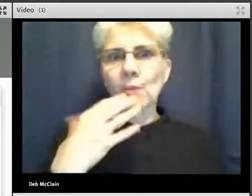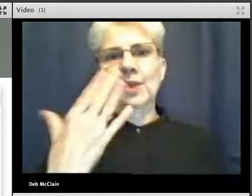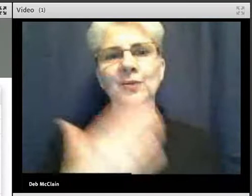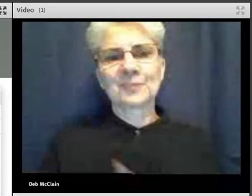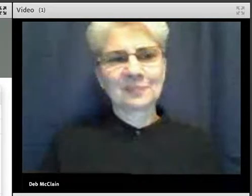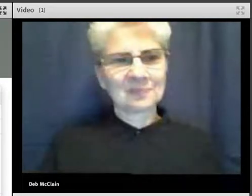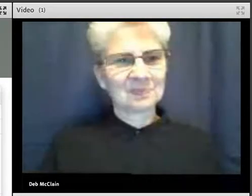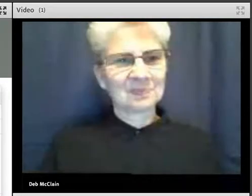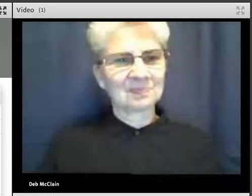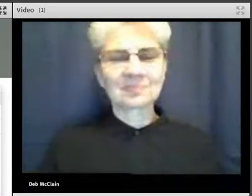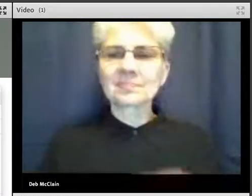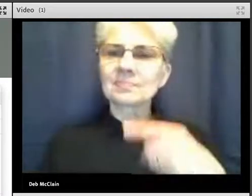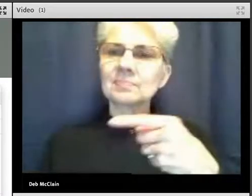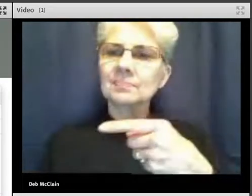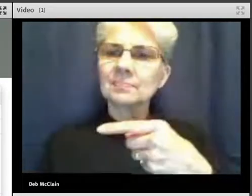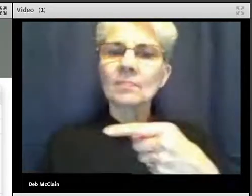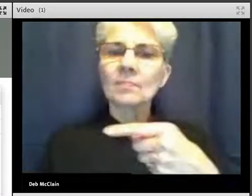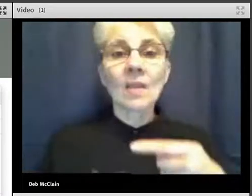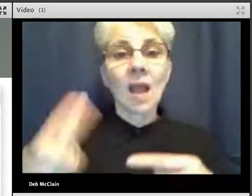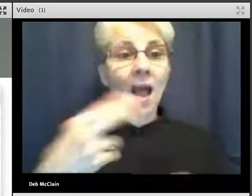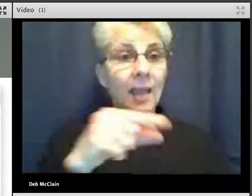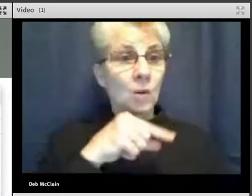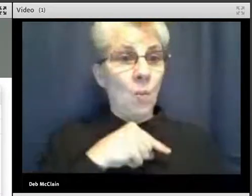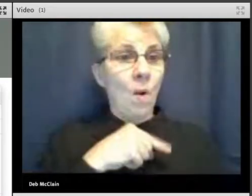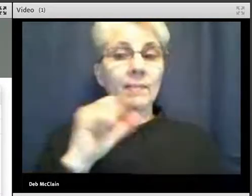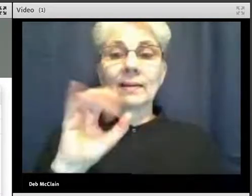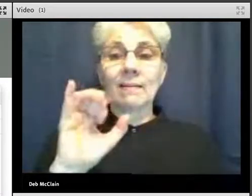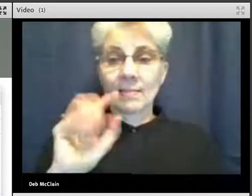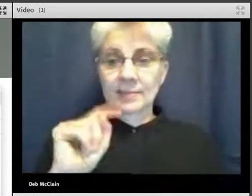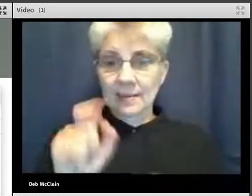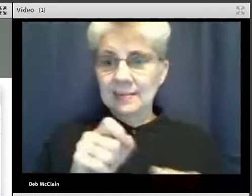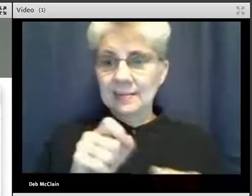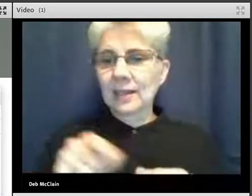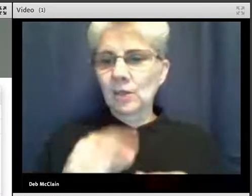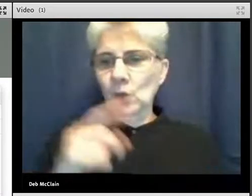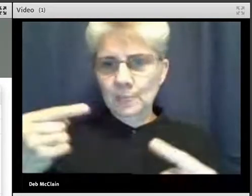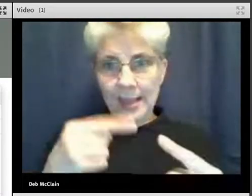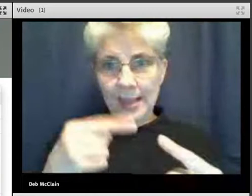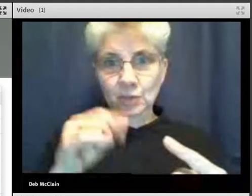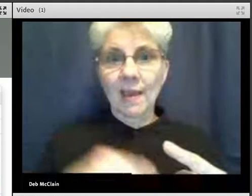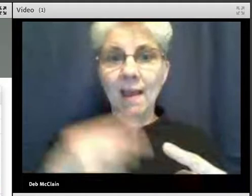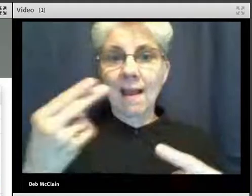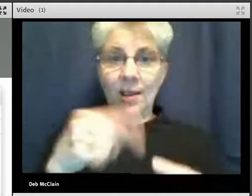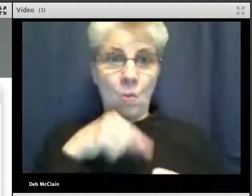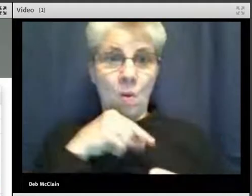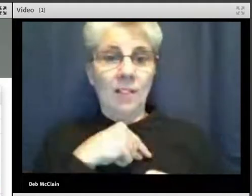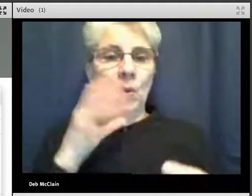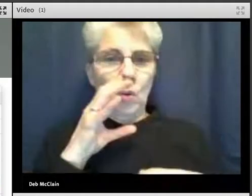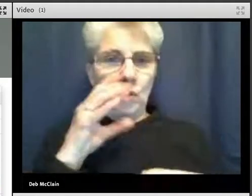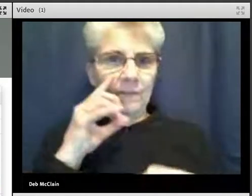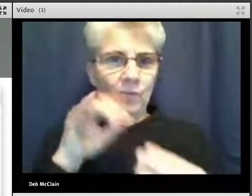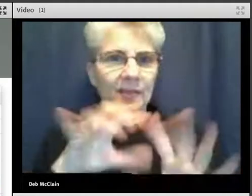I do have Adobe, OK, thank goodness, high quality content, exactly. It all goes back to that, right?